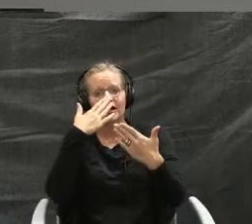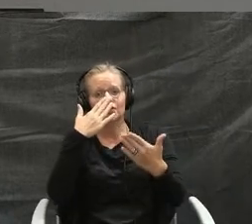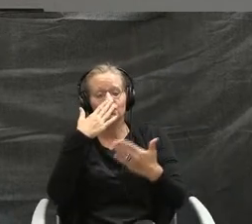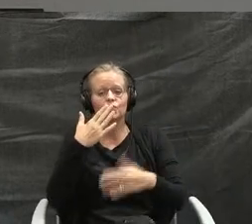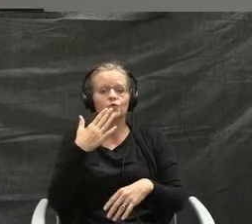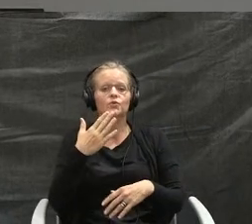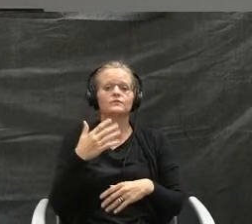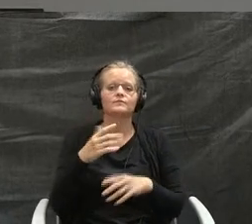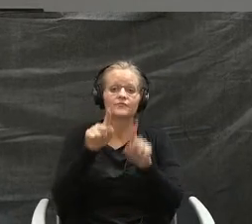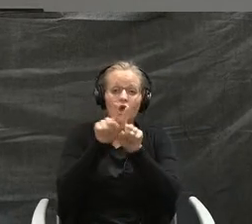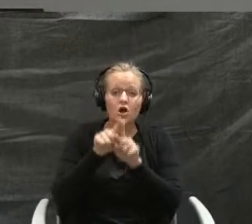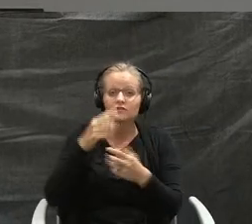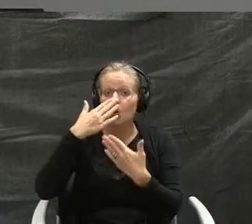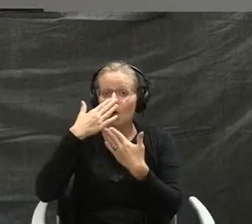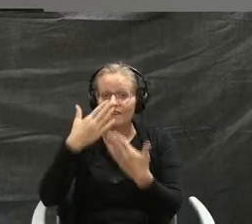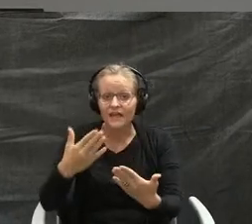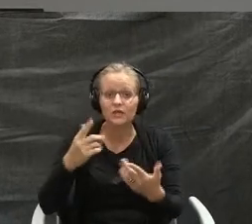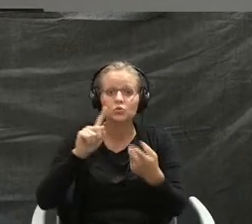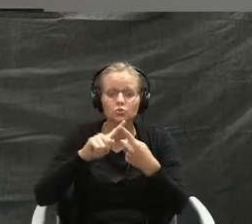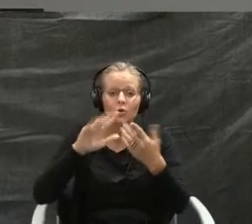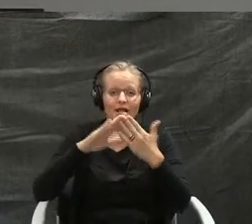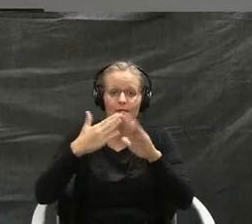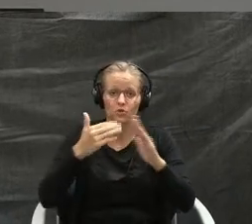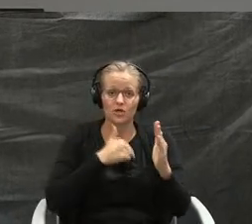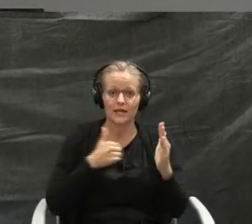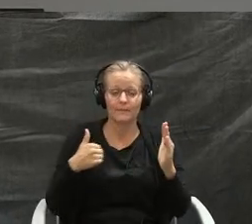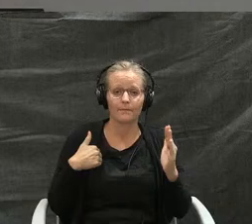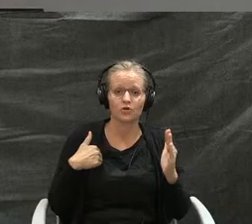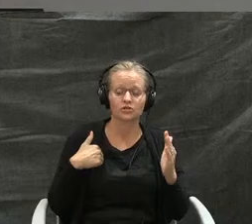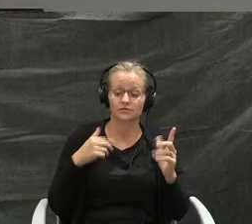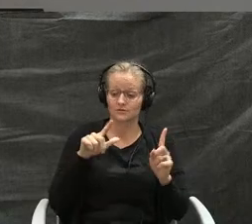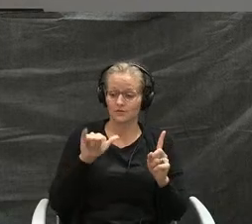this live. I mean this is very important, so I appreciate your